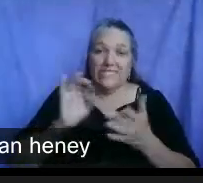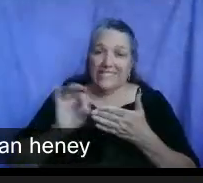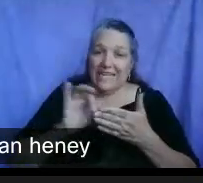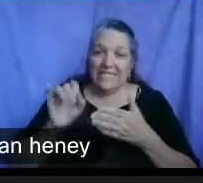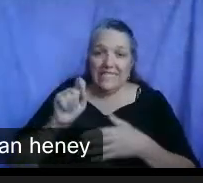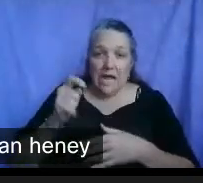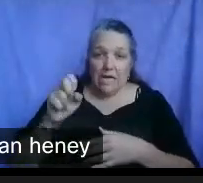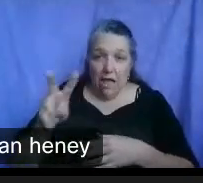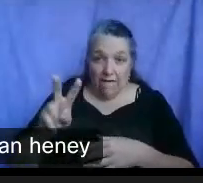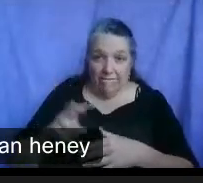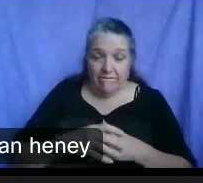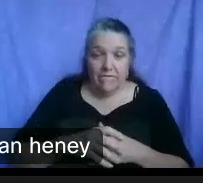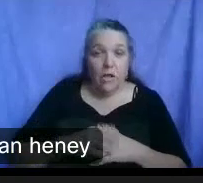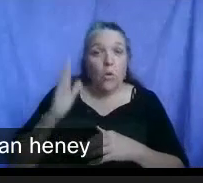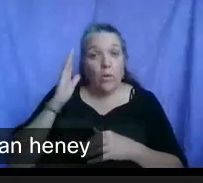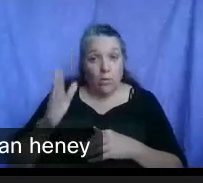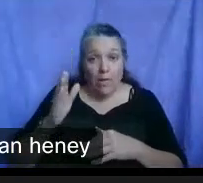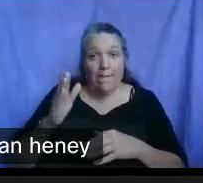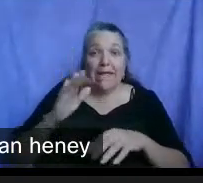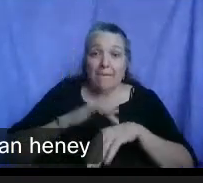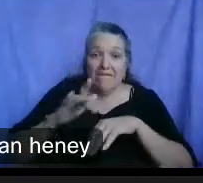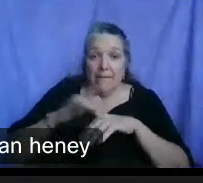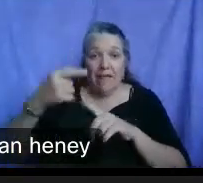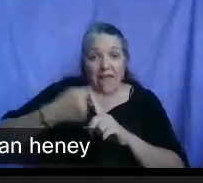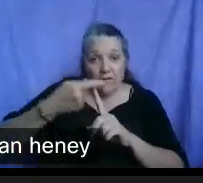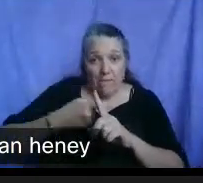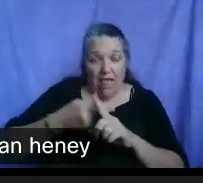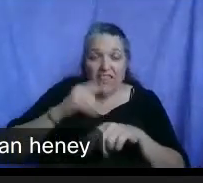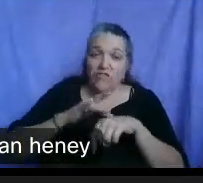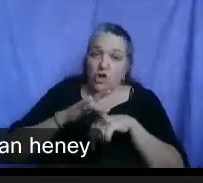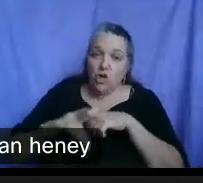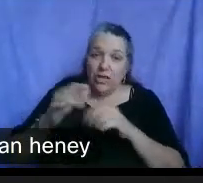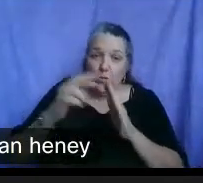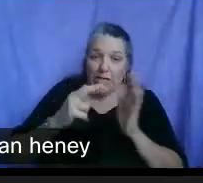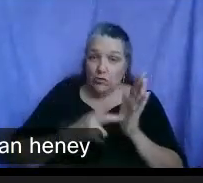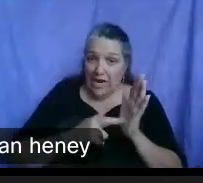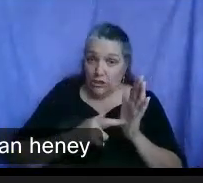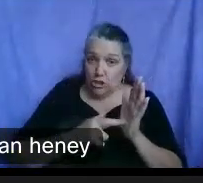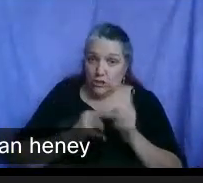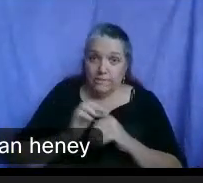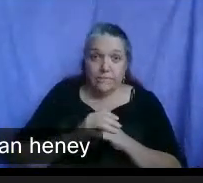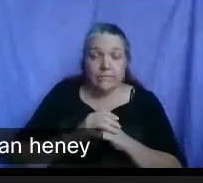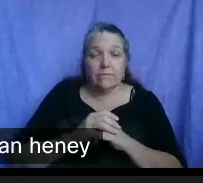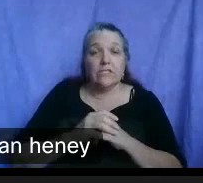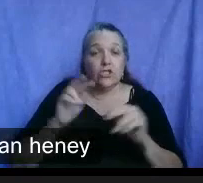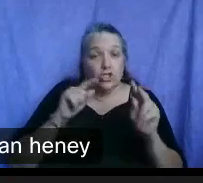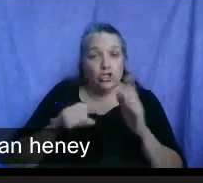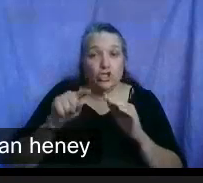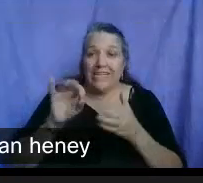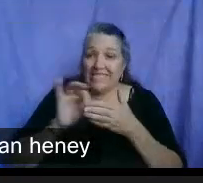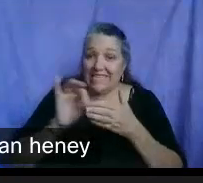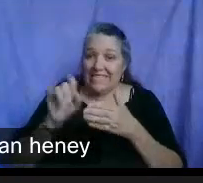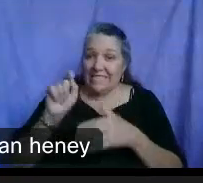will post the workshops monthly for early registration. Just visit census.gov/academy.